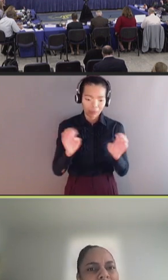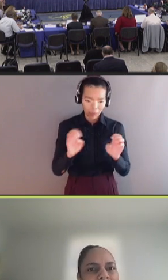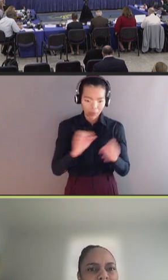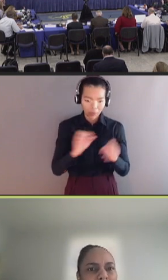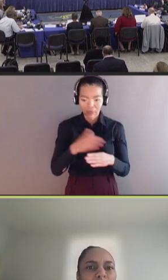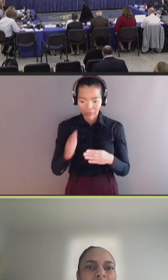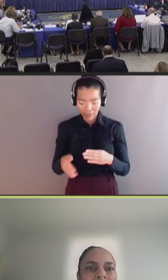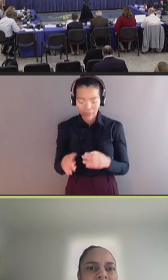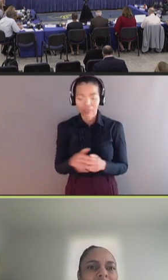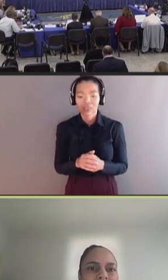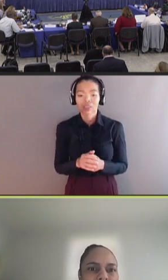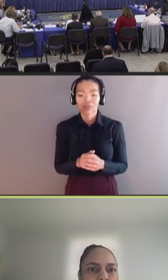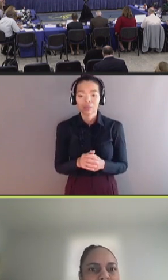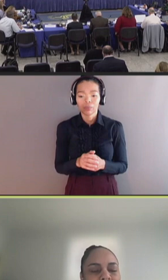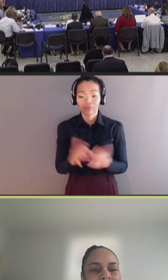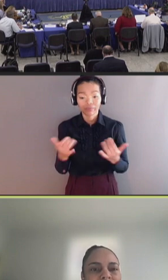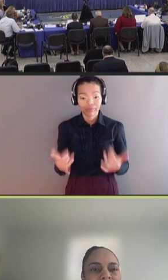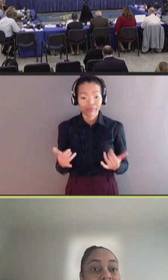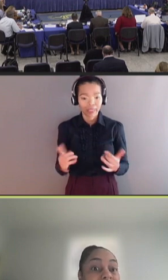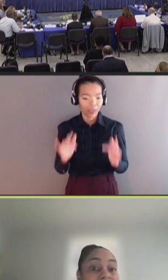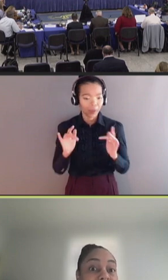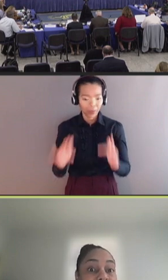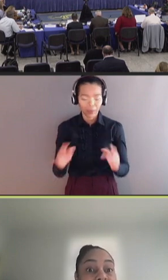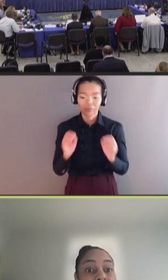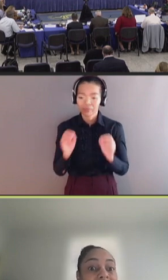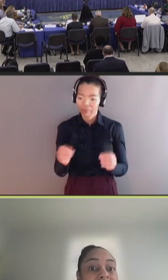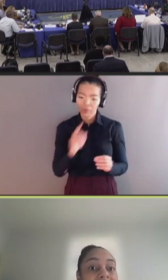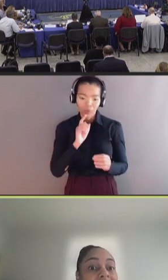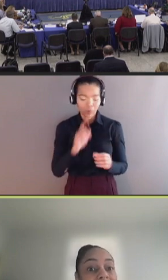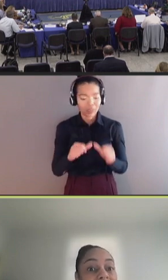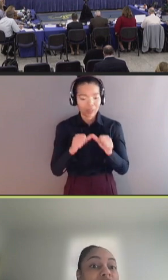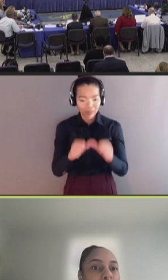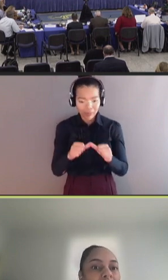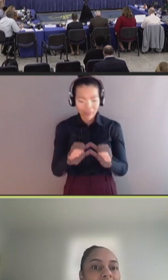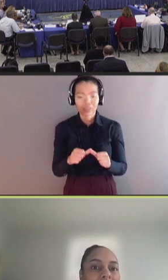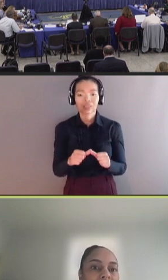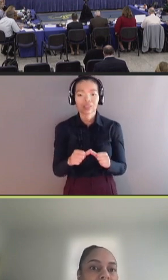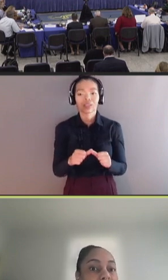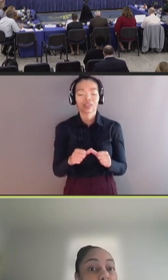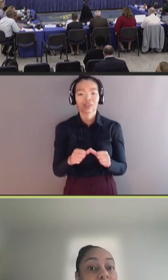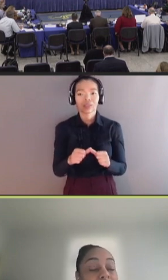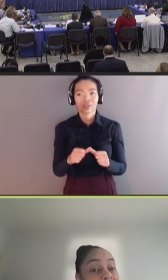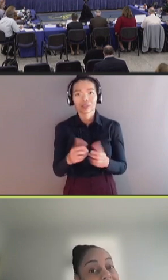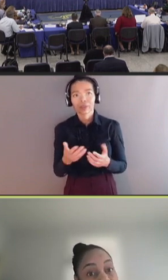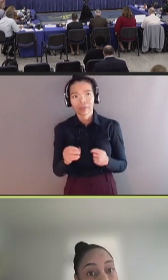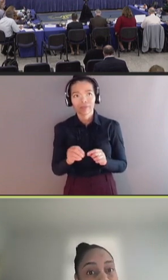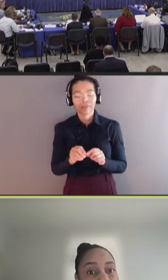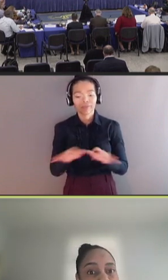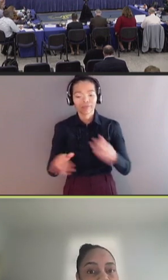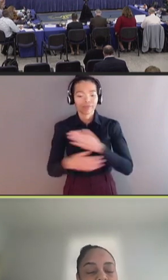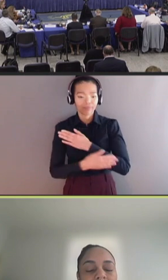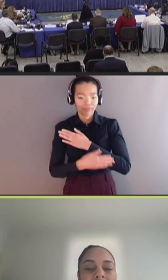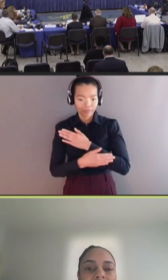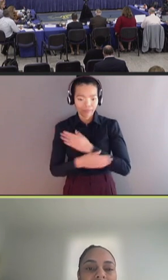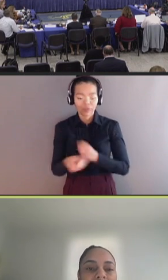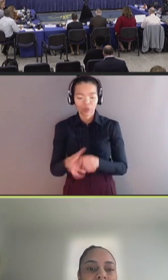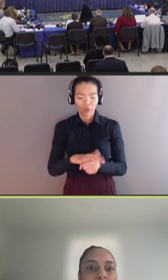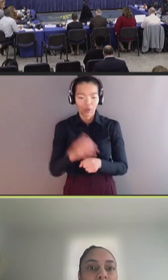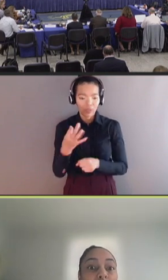a vacuum, right? There hasn't been consistent study nationwide COVID 19 messaging. And so,